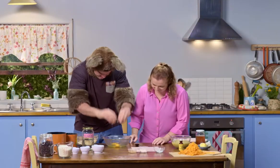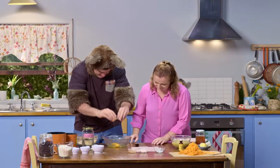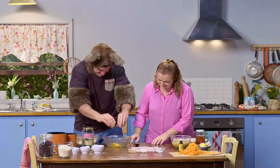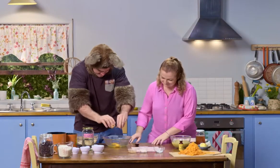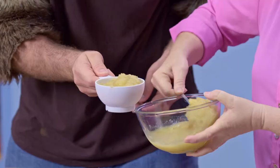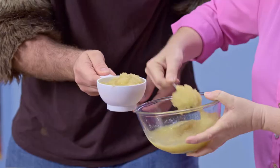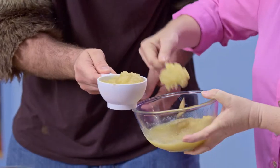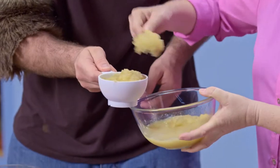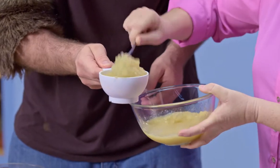Ha, ha.